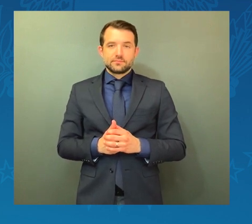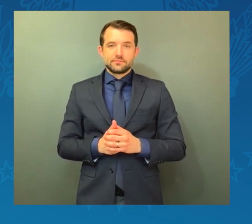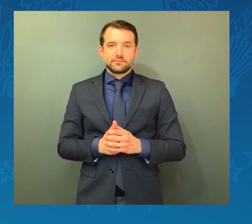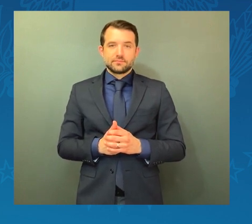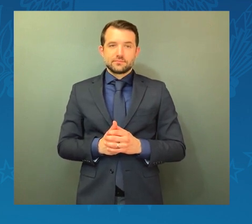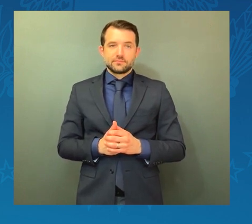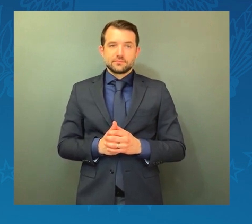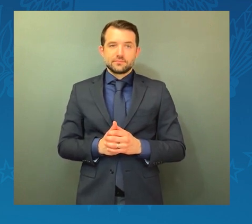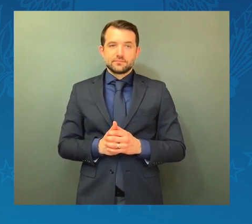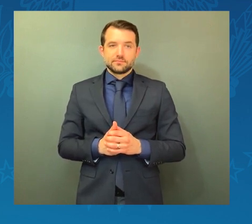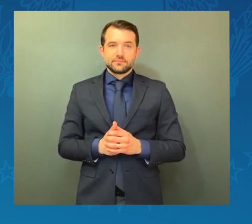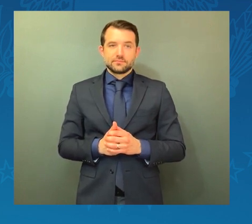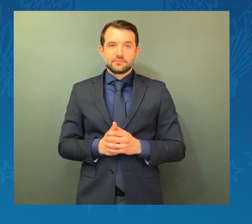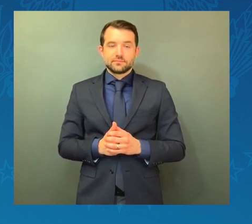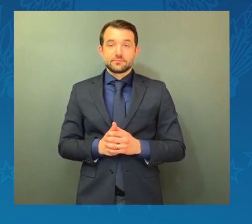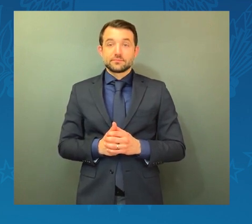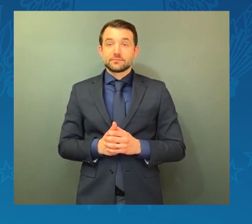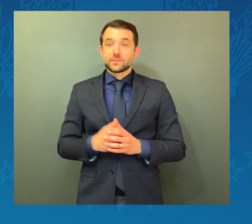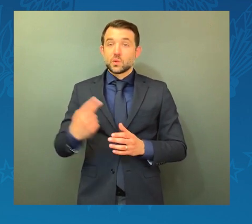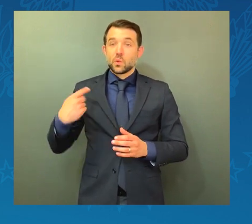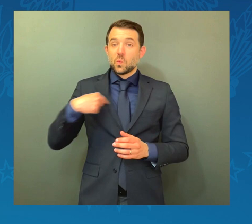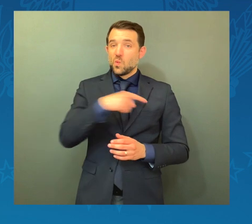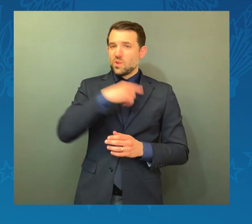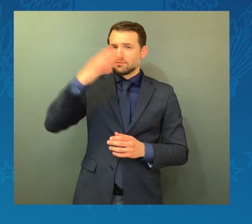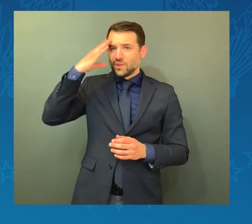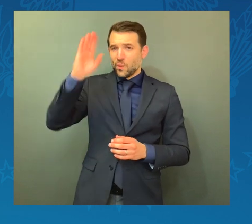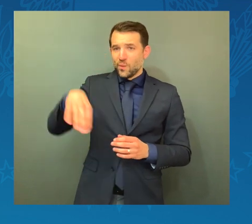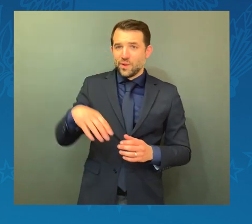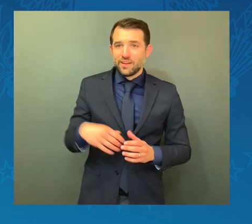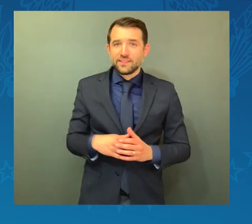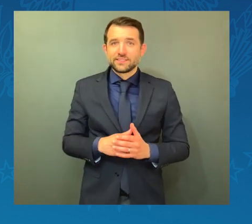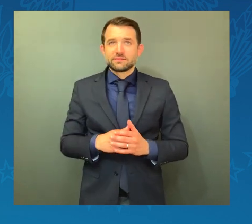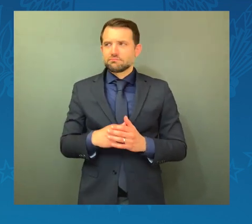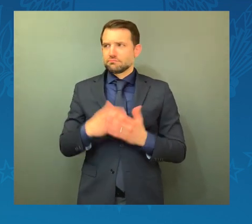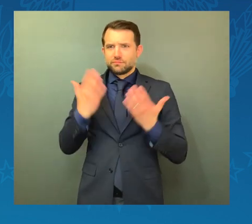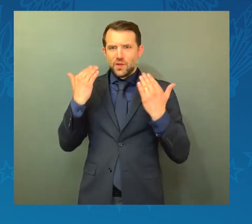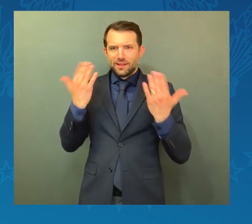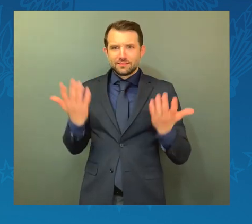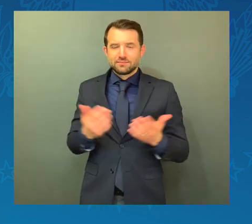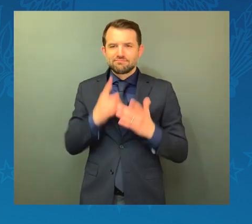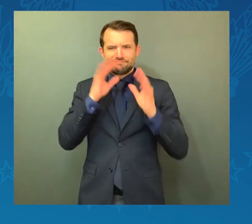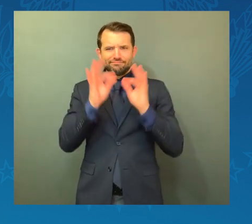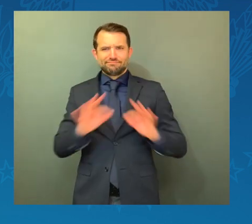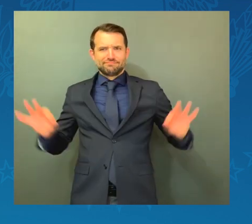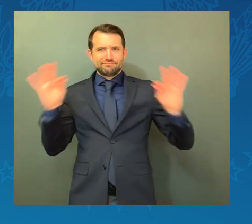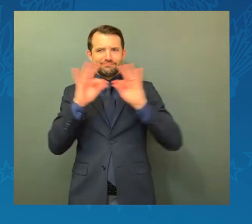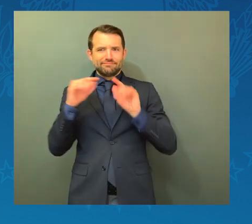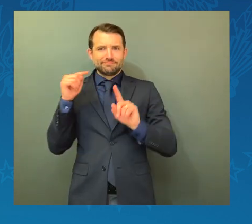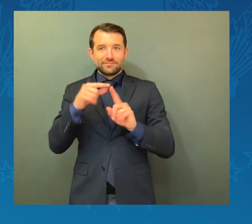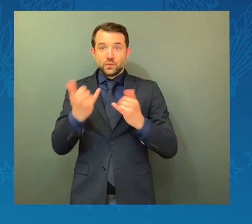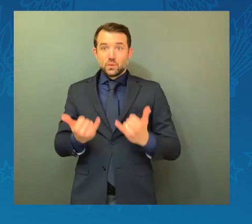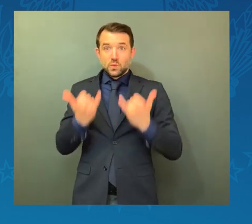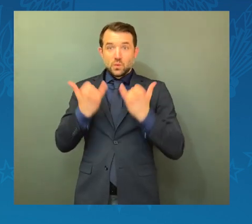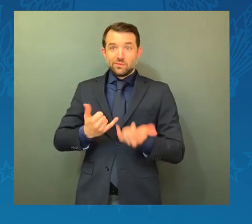And we know that part of why that is important is, of course, the subject today: Small businesses need to reach their customers.